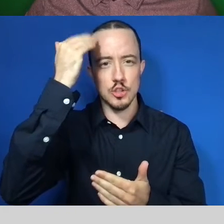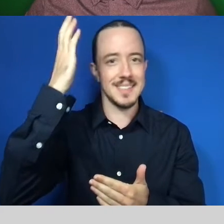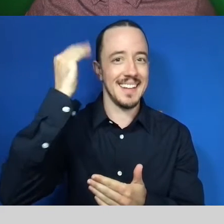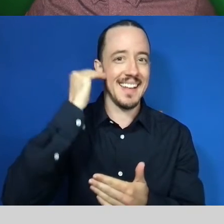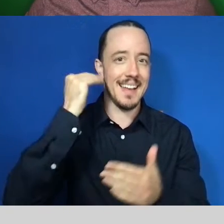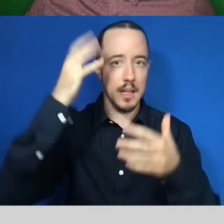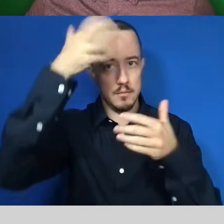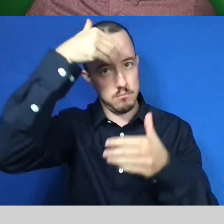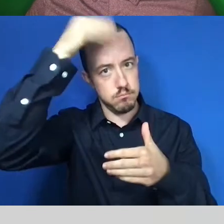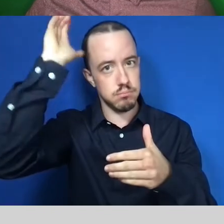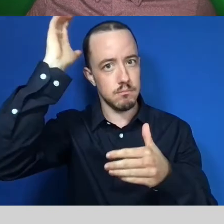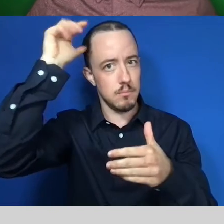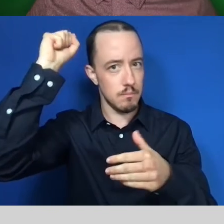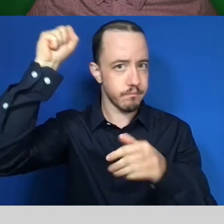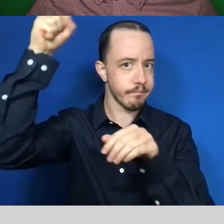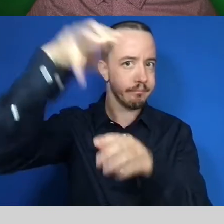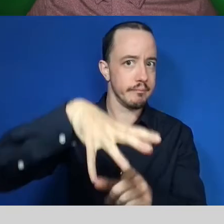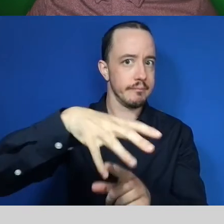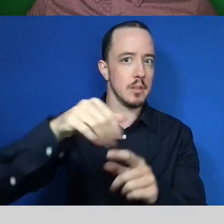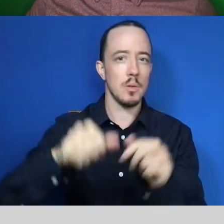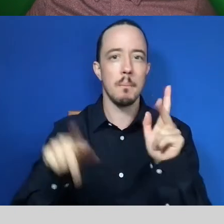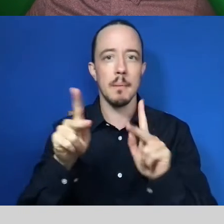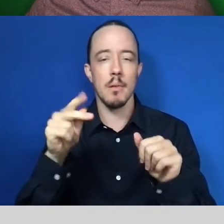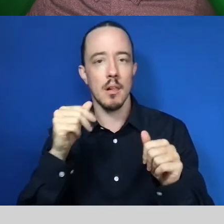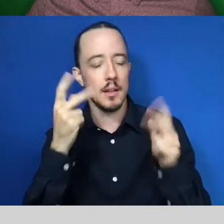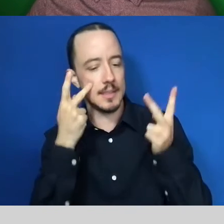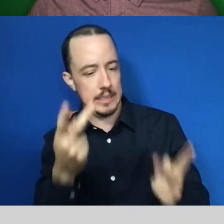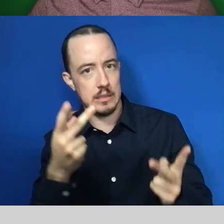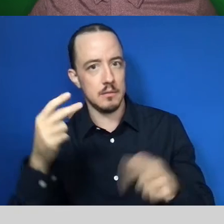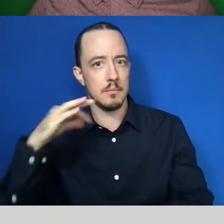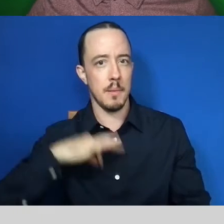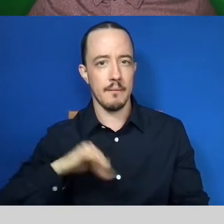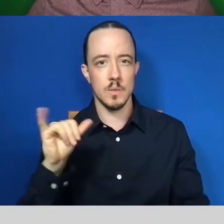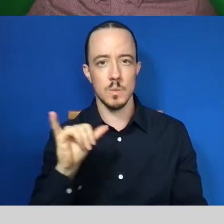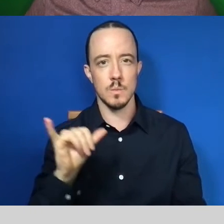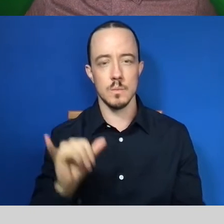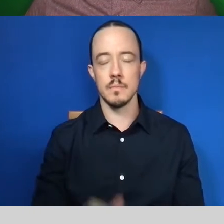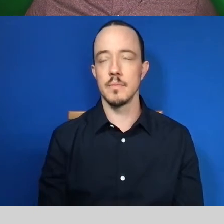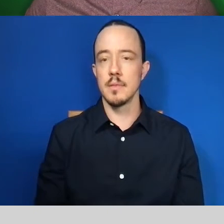and we should get as much of it out of our heads and into our ecosystem as possible so others can benefit from it.